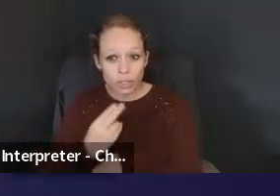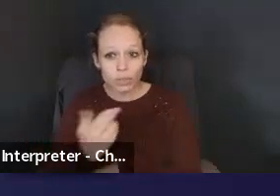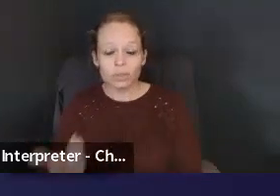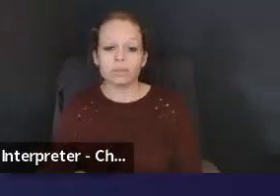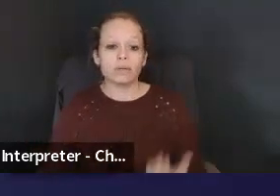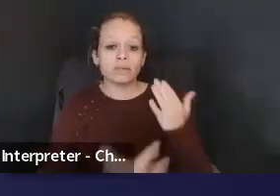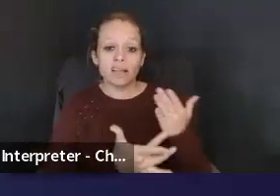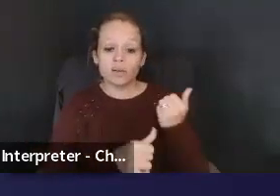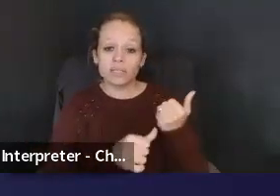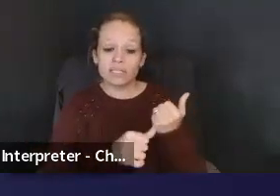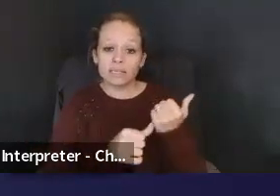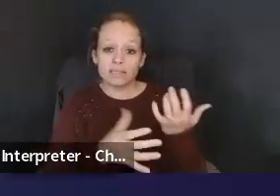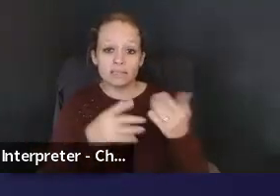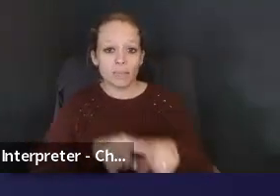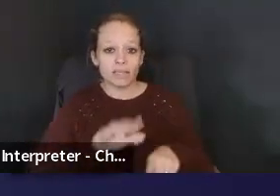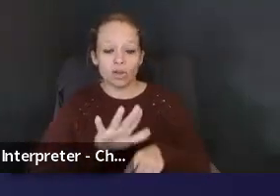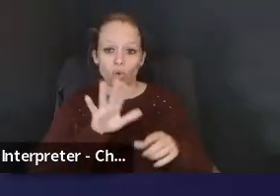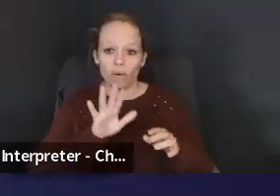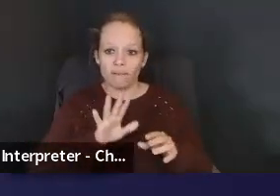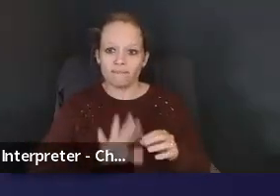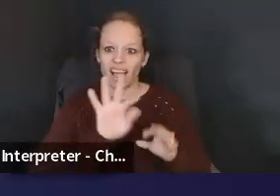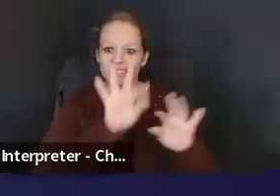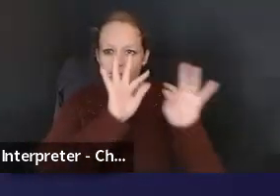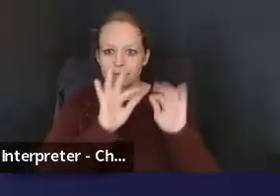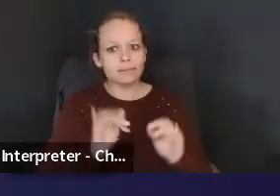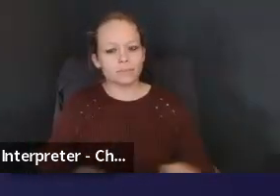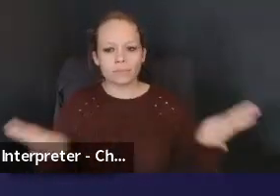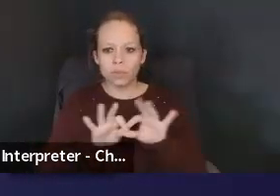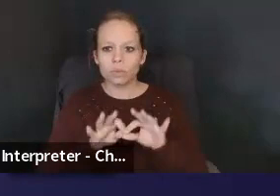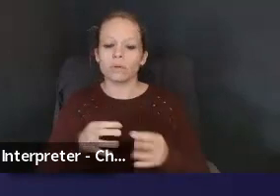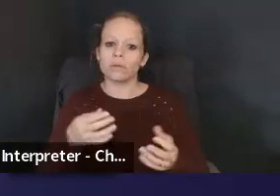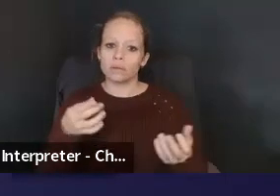based on your finding, it's an important part of what you're doing. You want to be able to say,